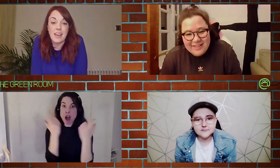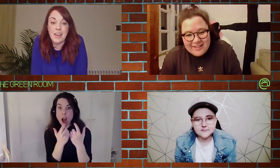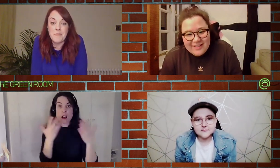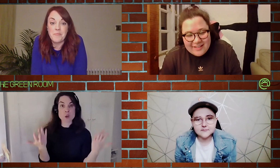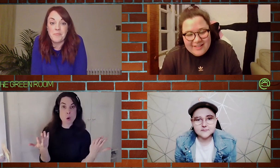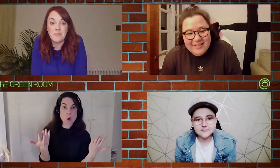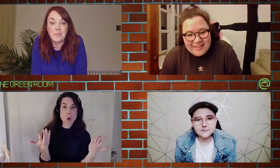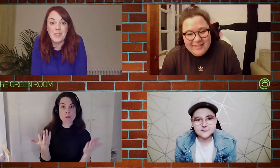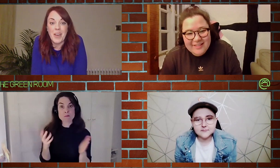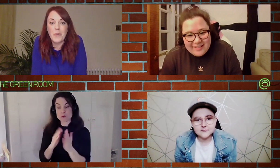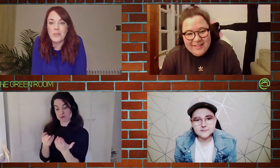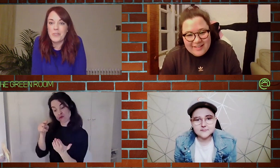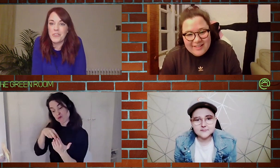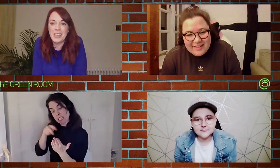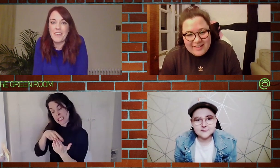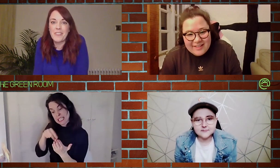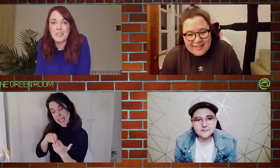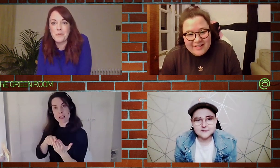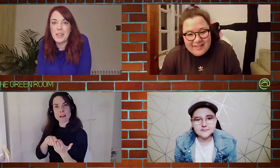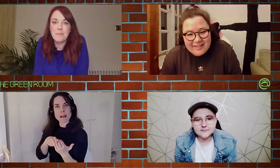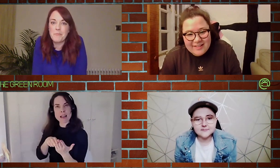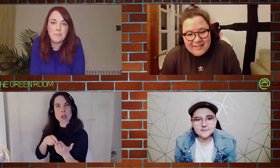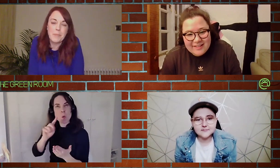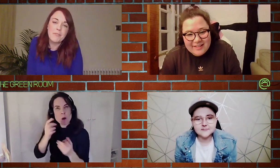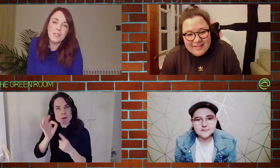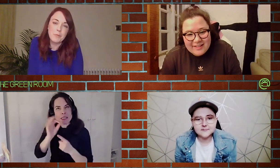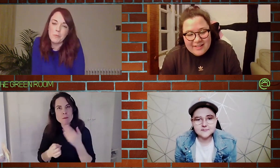I wonder if you could give us a wee pivotal,